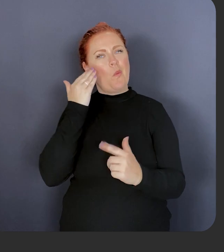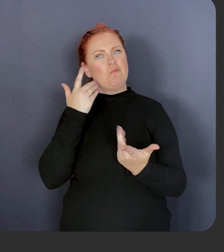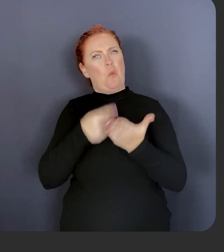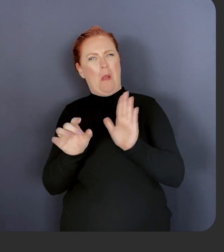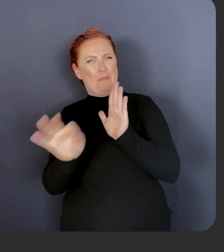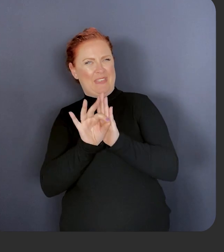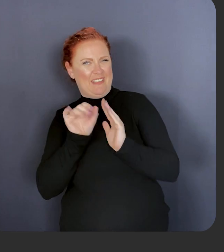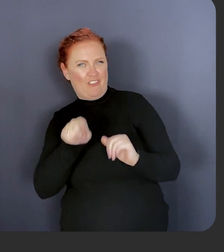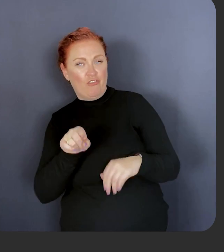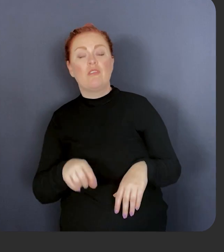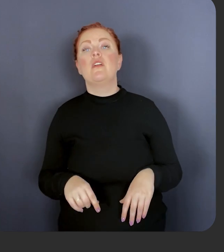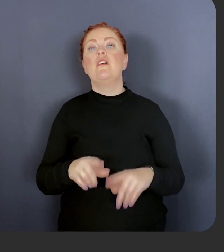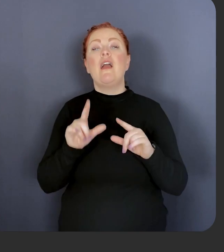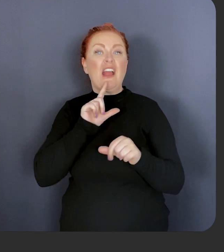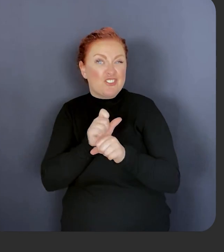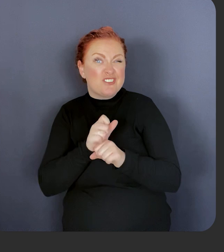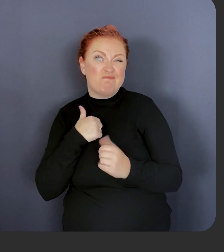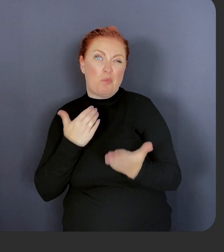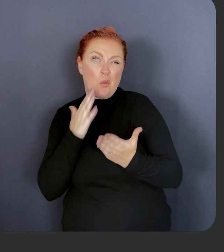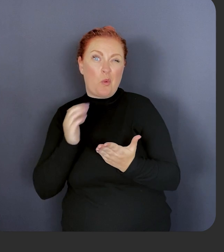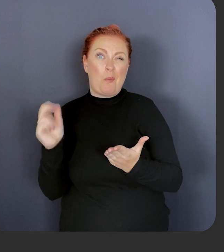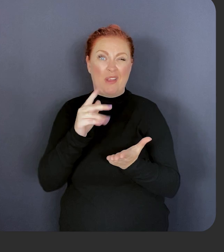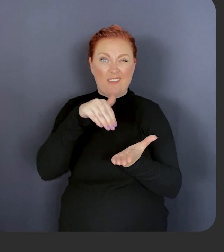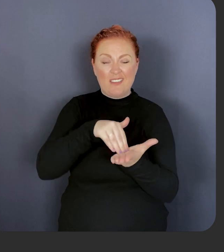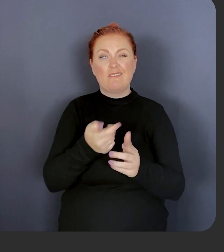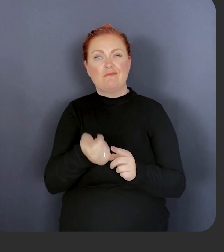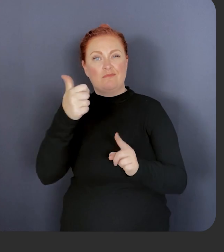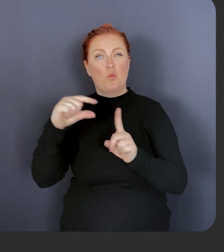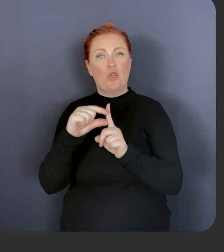And I actually would probably go back and remove the word slider